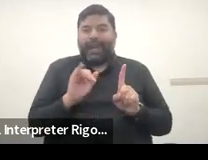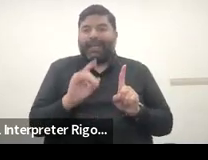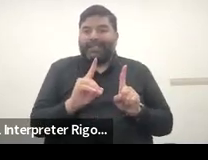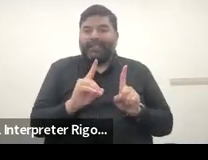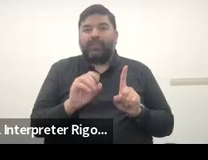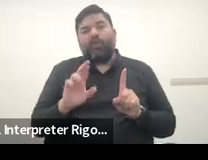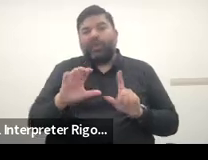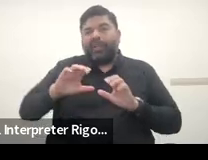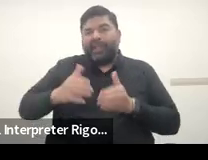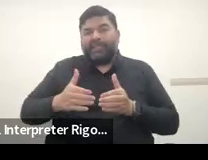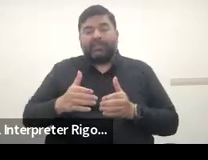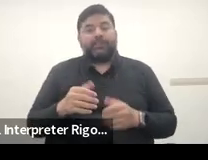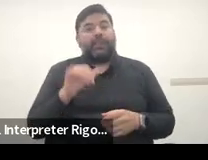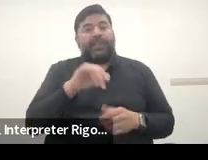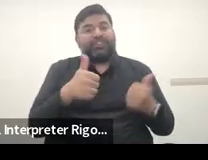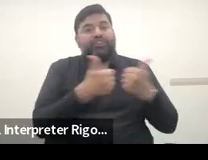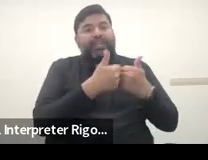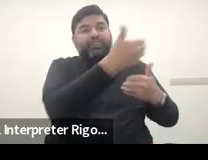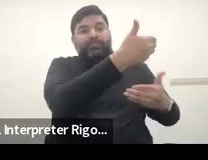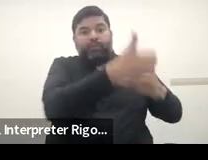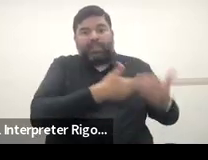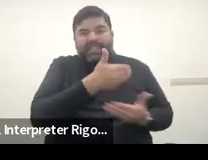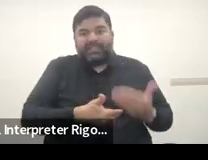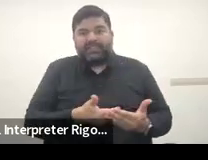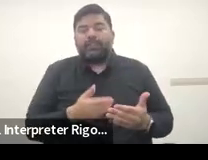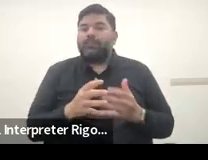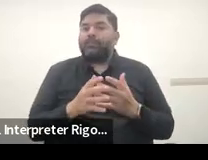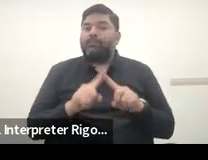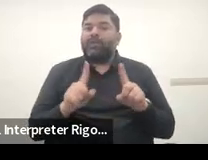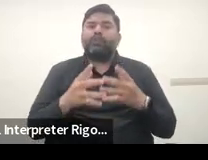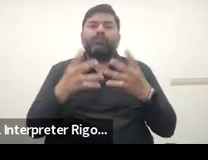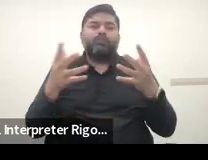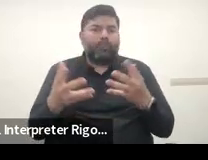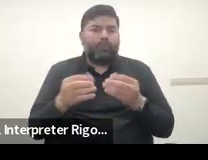challenging. But there's more information that we can include about signs, and a lot of that